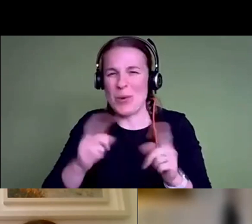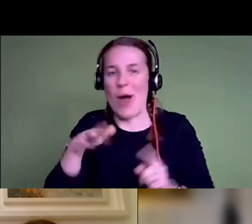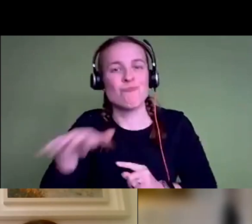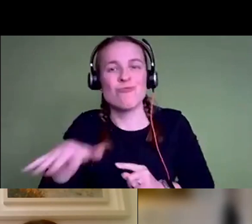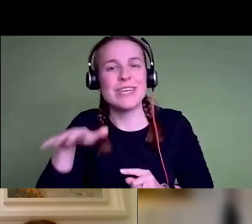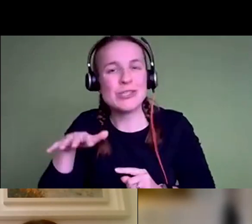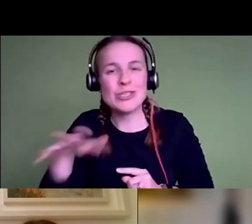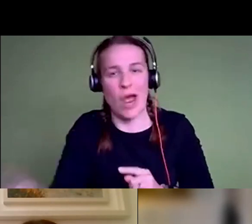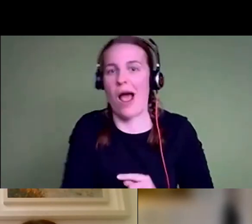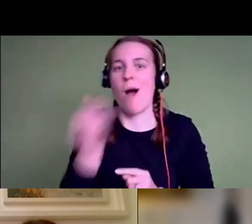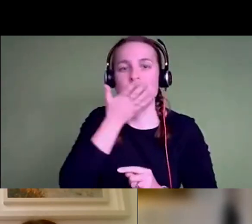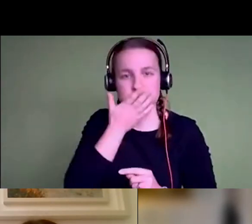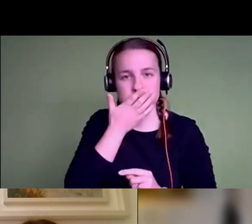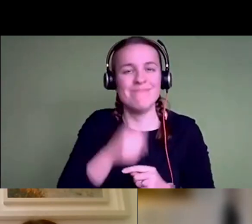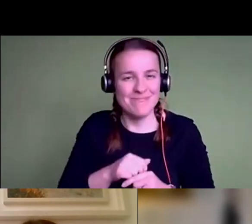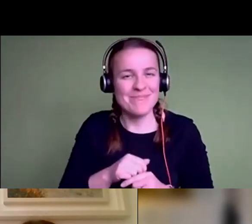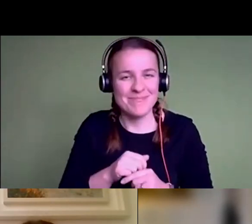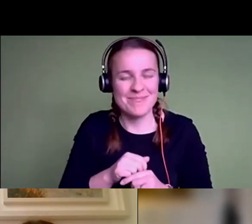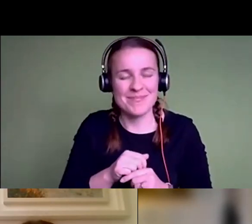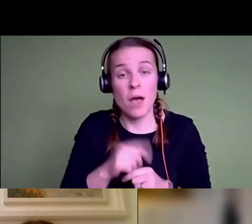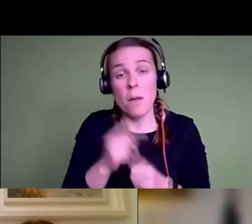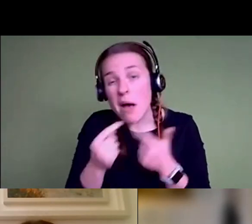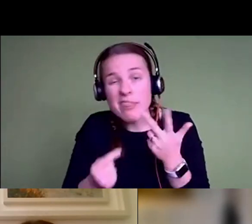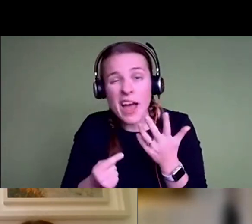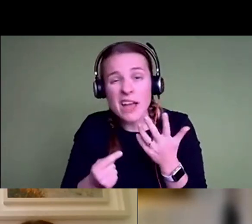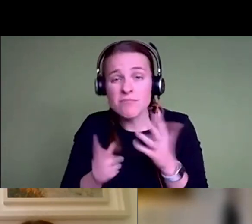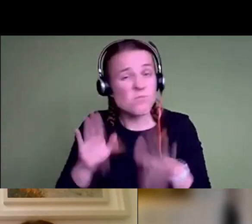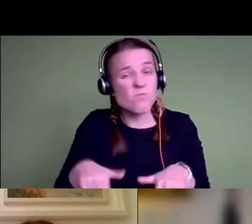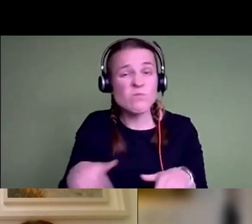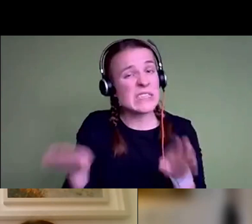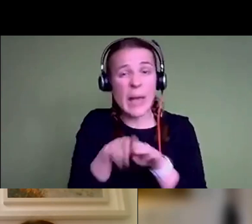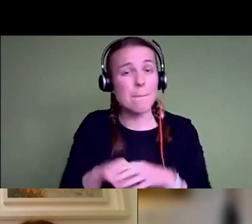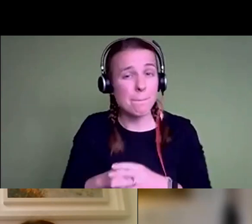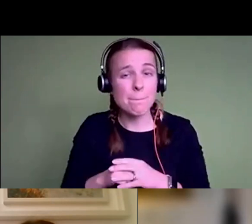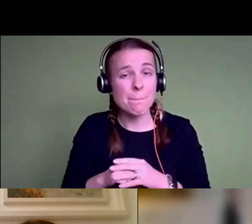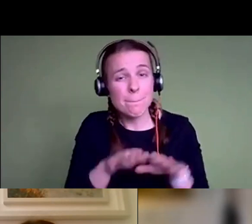so make sure that planting needs to be secured in some way, or if there is something